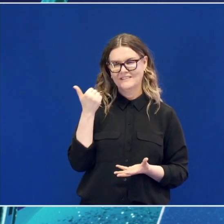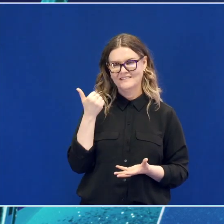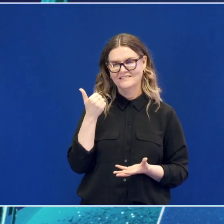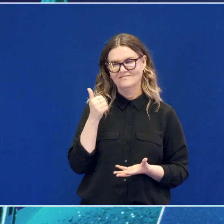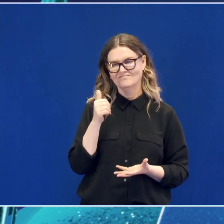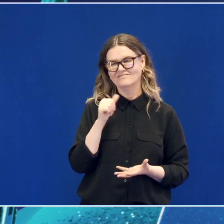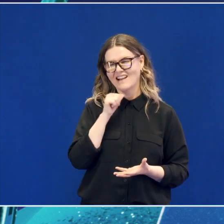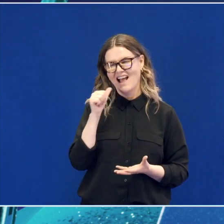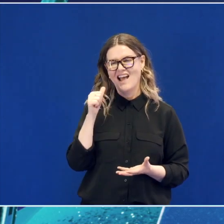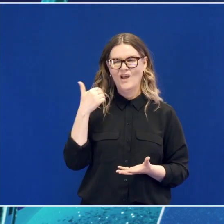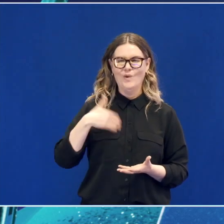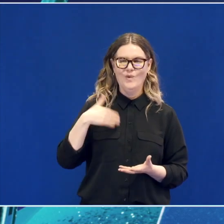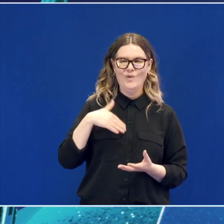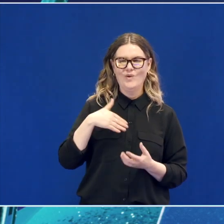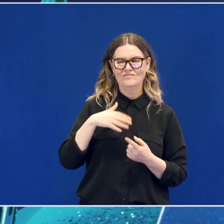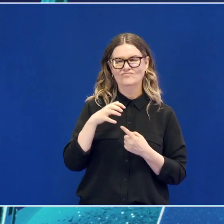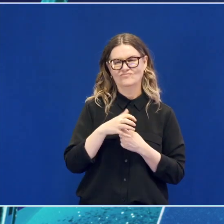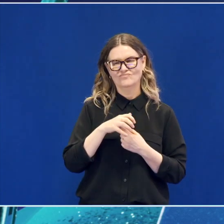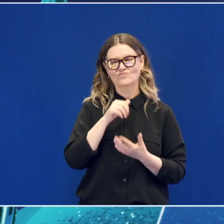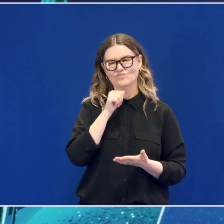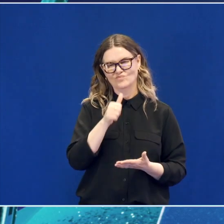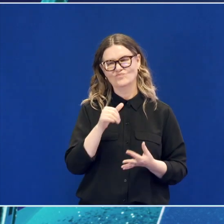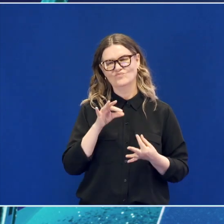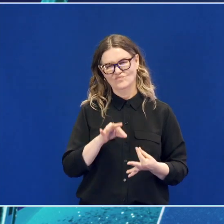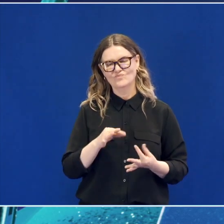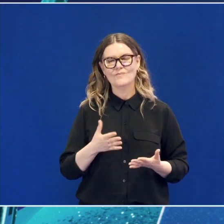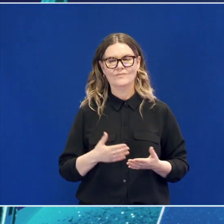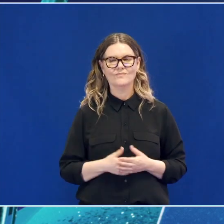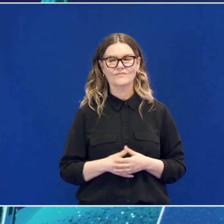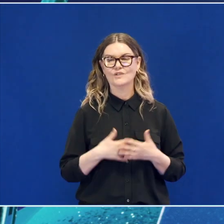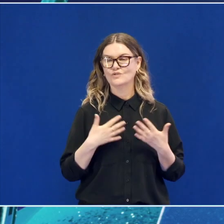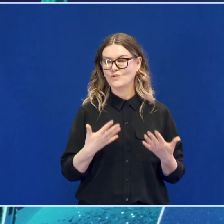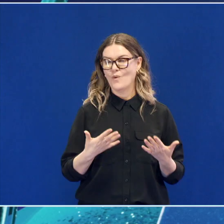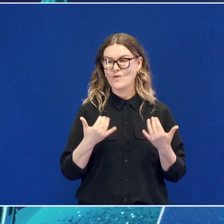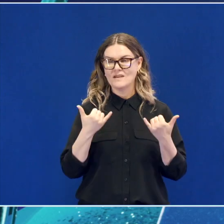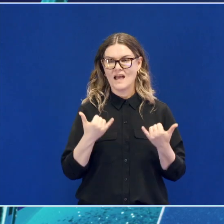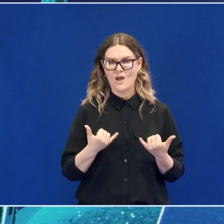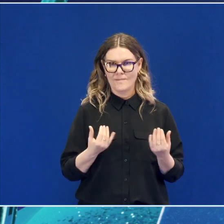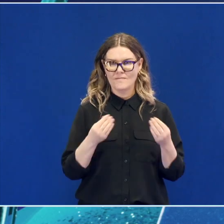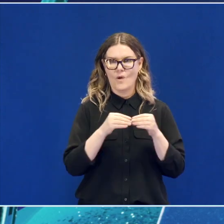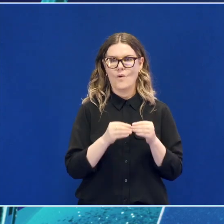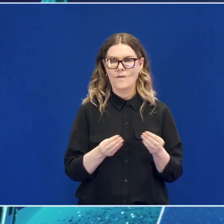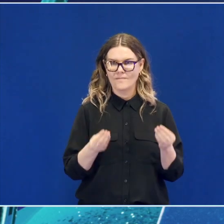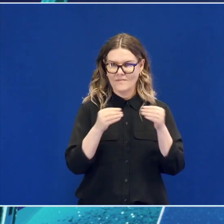of as there is more AI-generated code out there, that then gets fed into the models just like when we talk